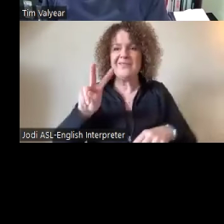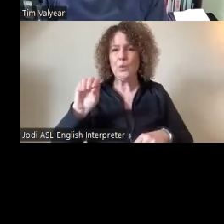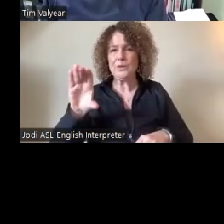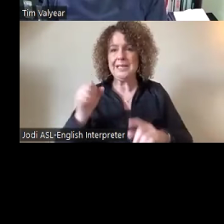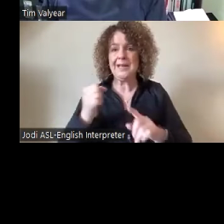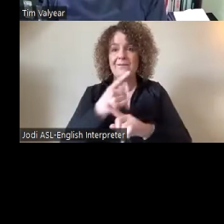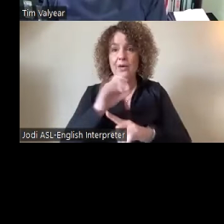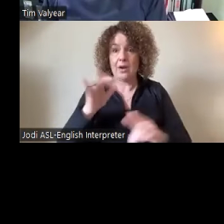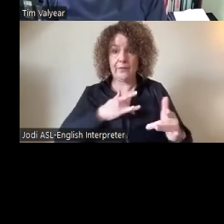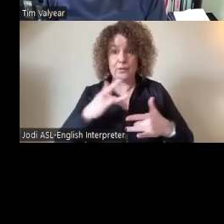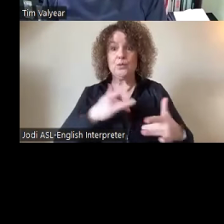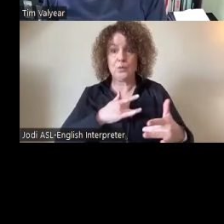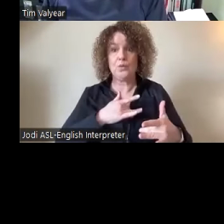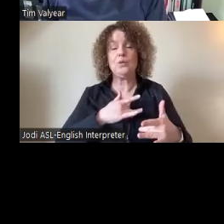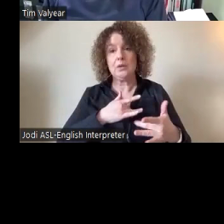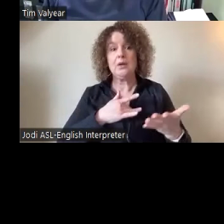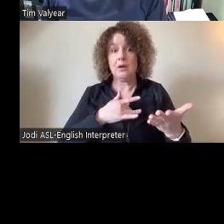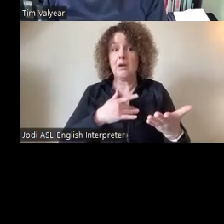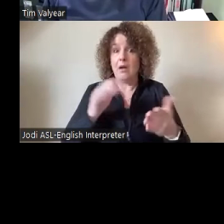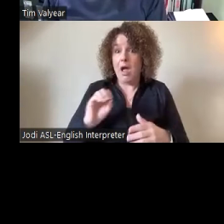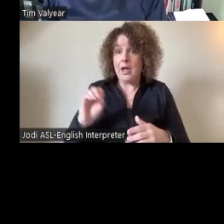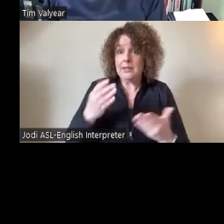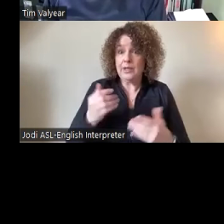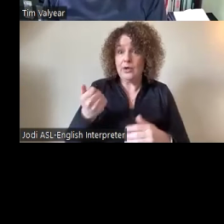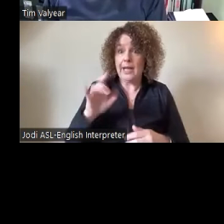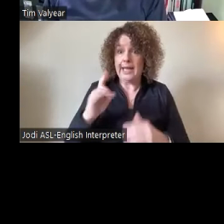this, they said we needed 90% of people fully vaccinated